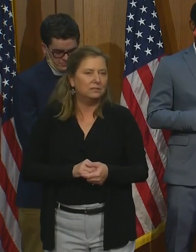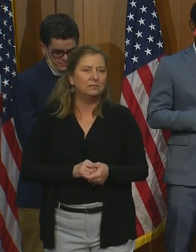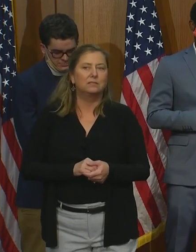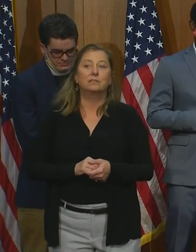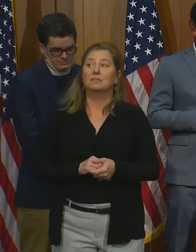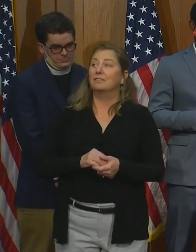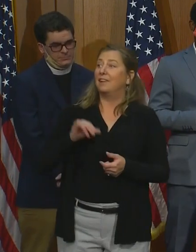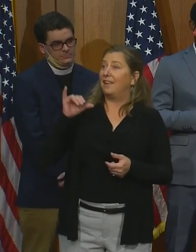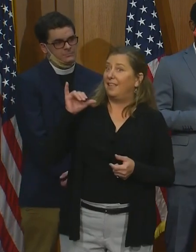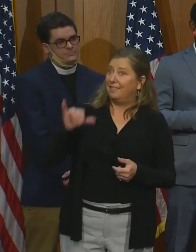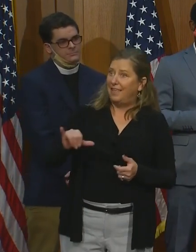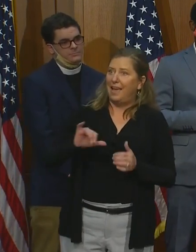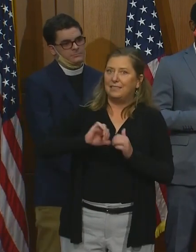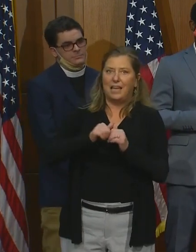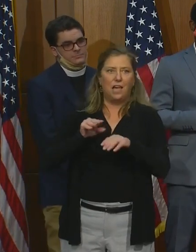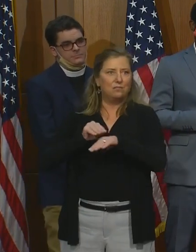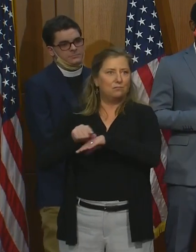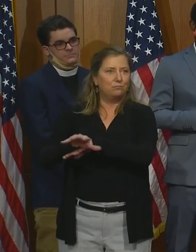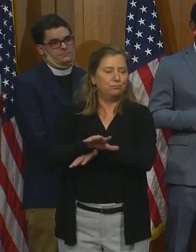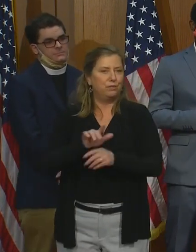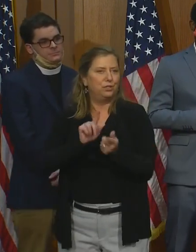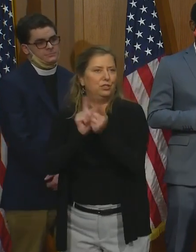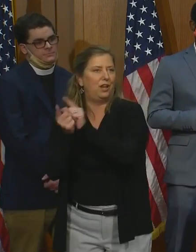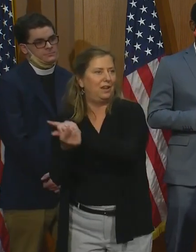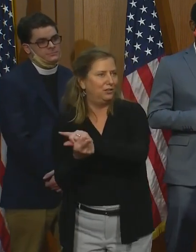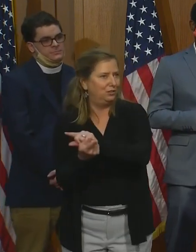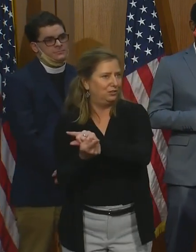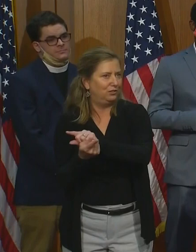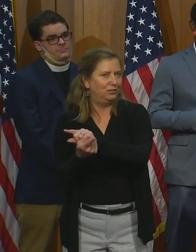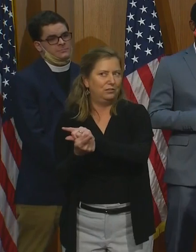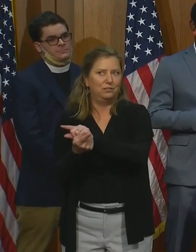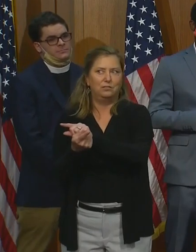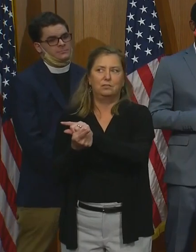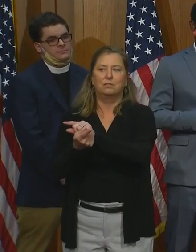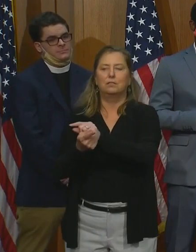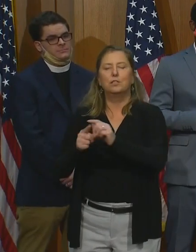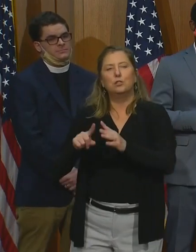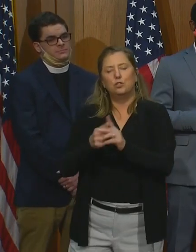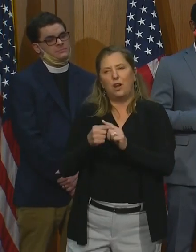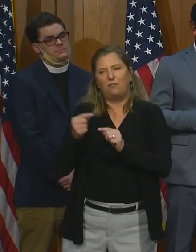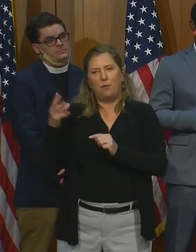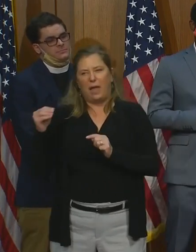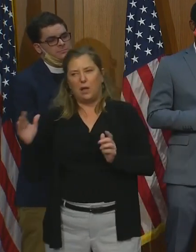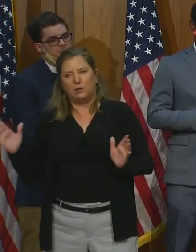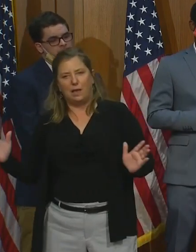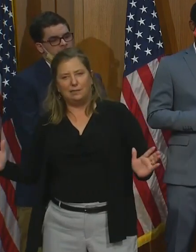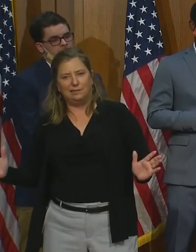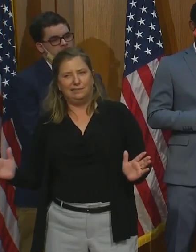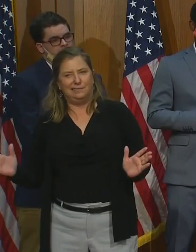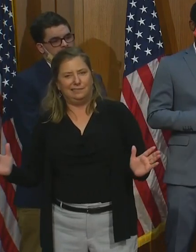RICHMOND. THAT IS HOW YOU MAKE